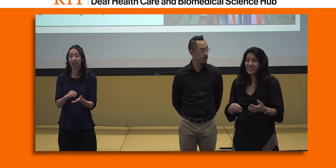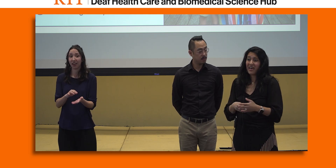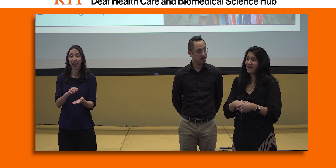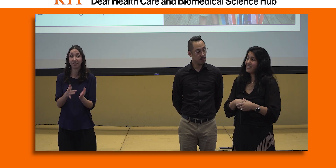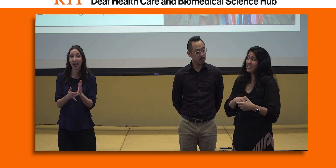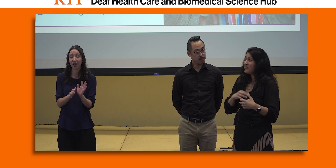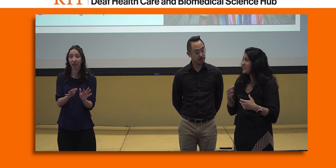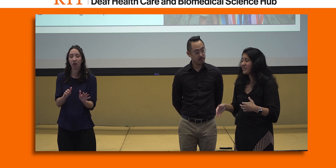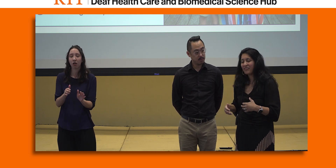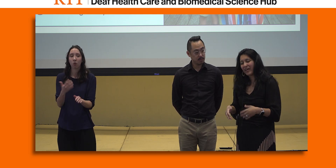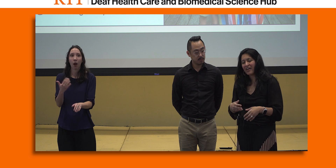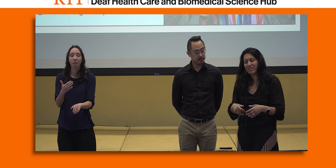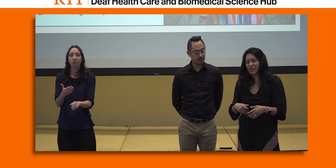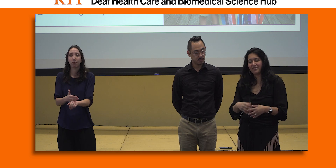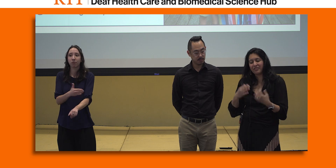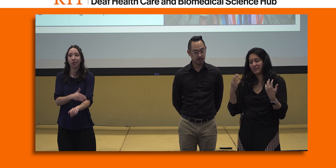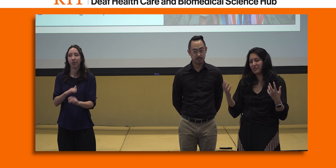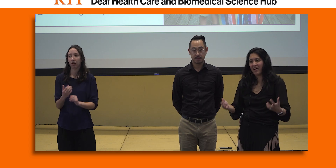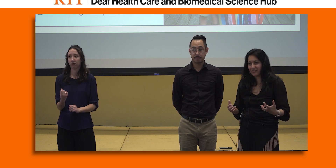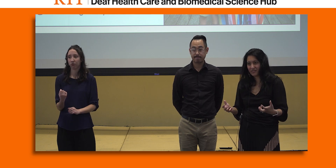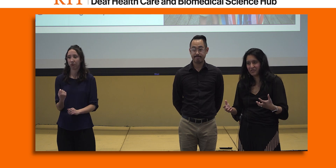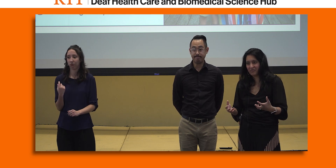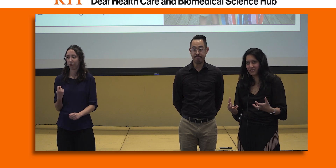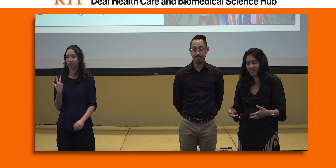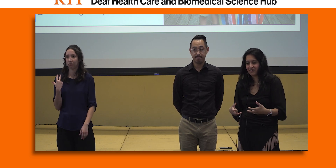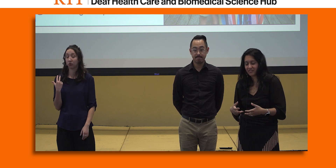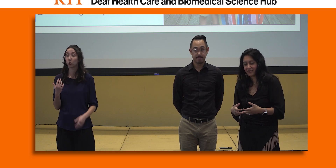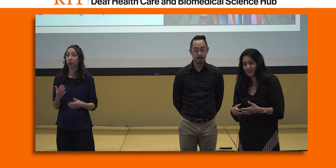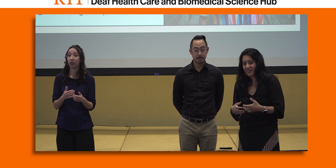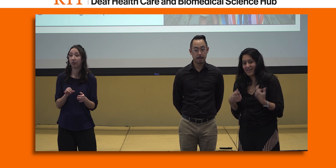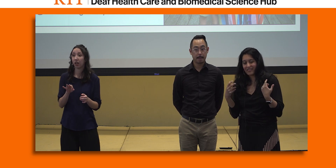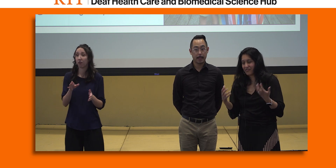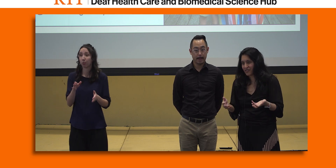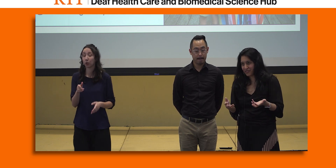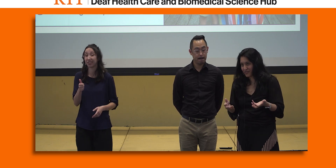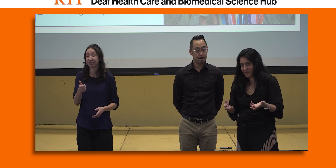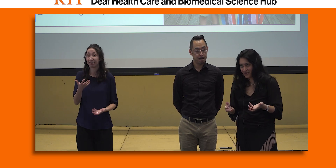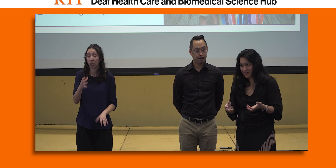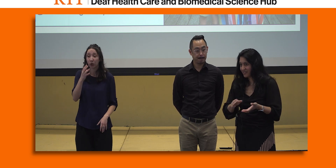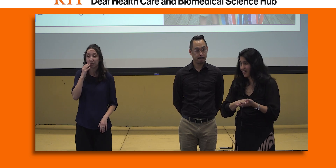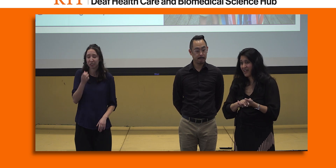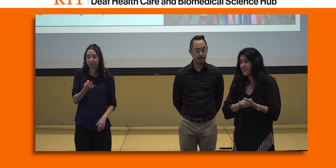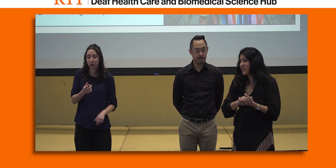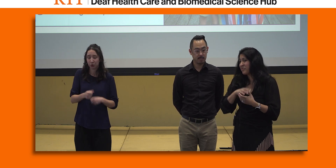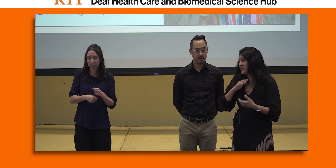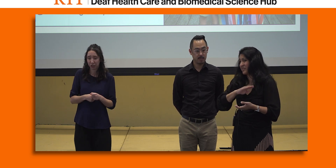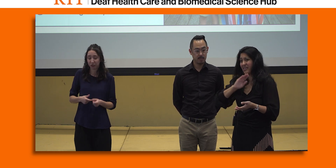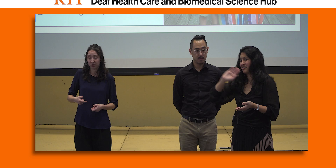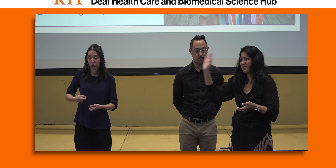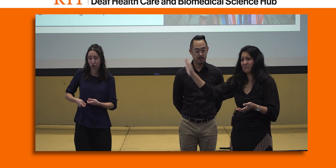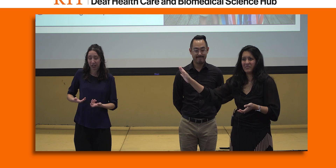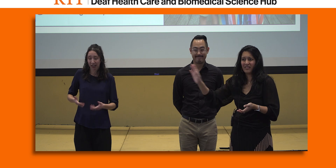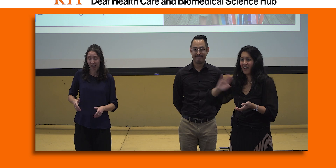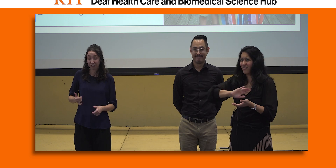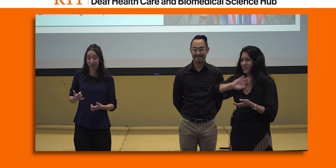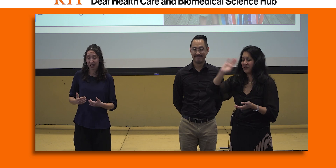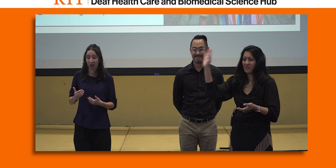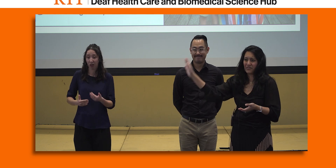that even if I have a patient who has acute rejection in the first few years, I am able to get them to have their liver